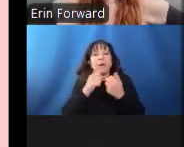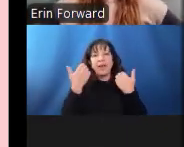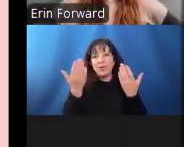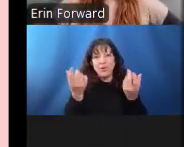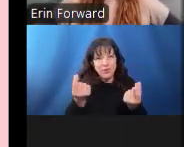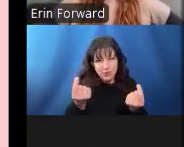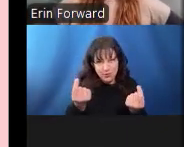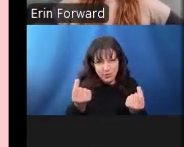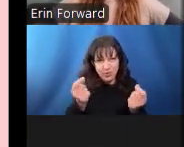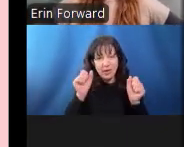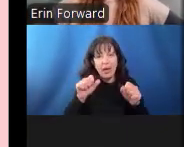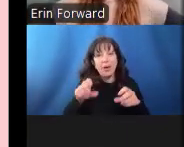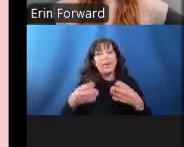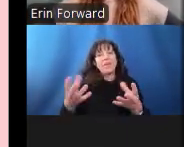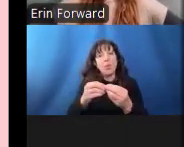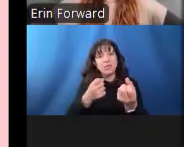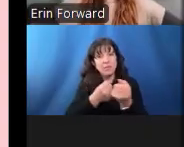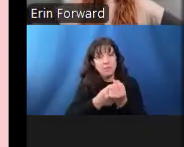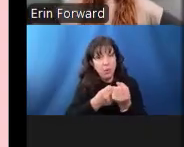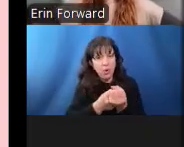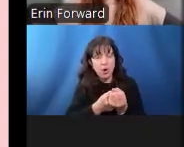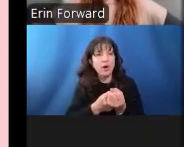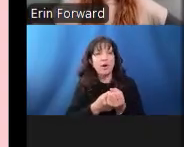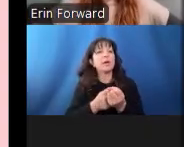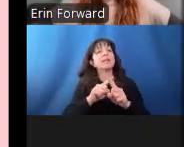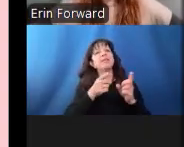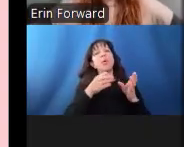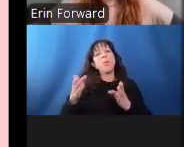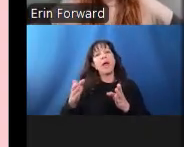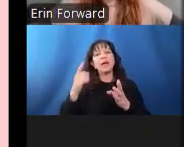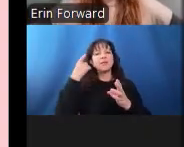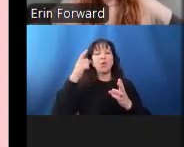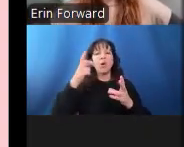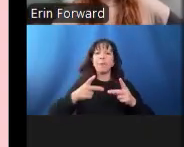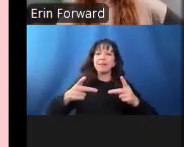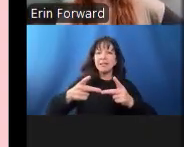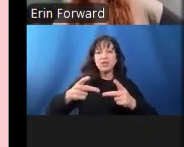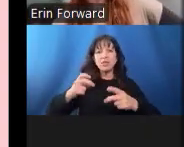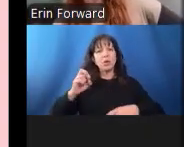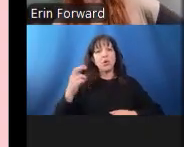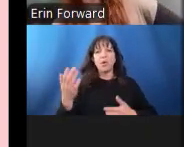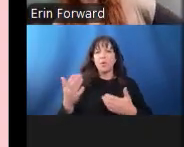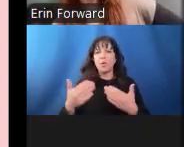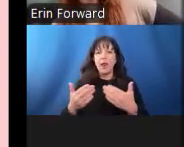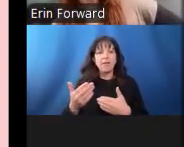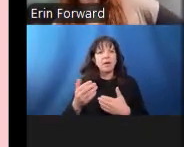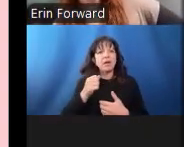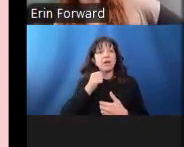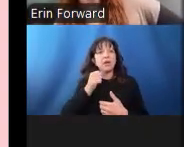can we give them more support sometimes? What are ways from positioning, even if we can't, it's not as obvious that that